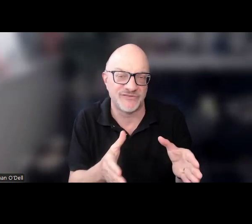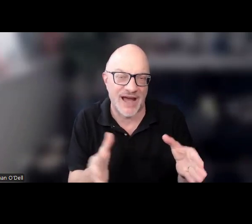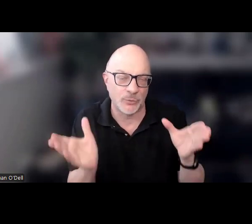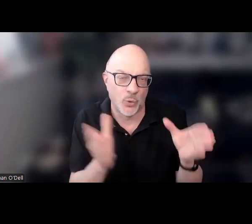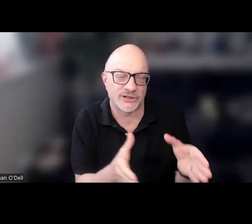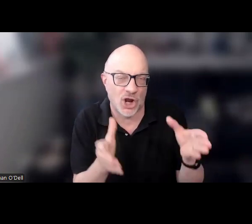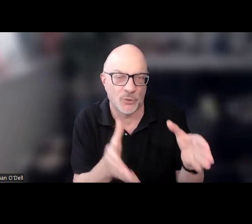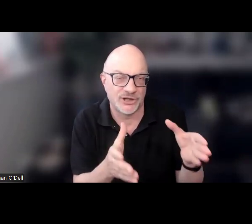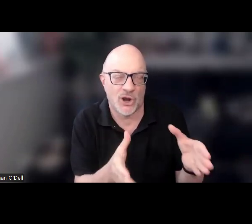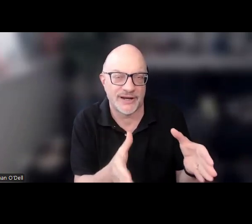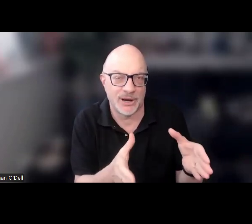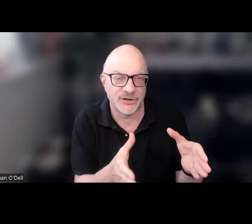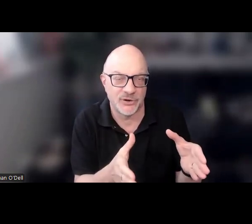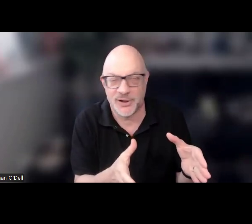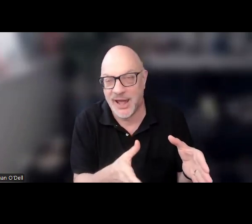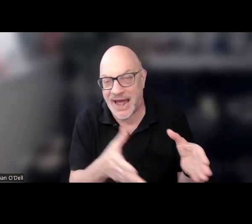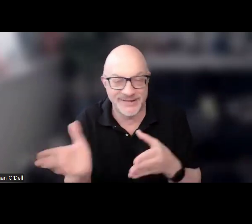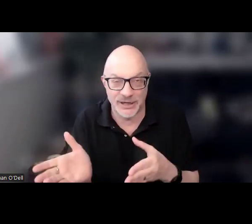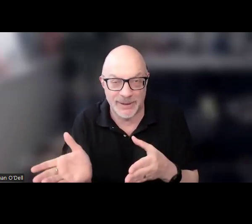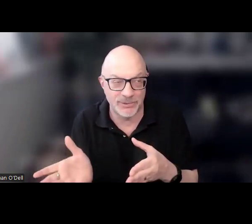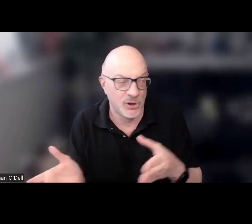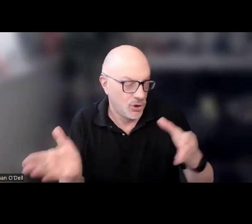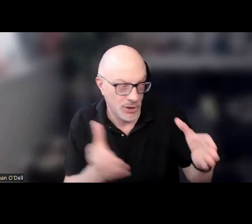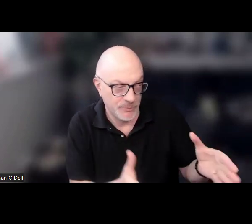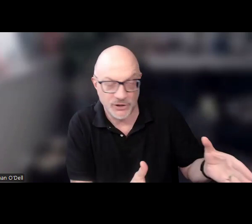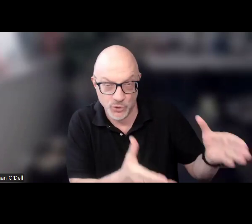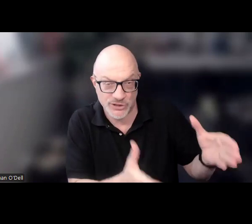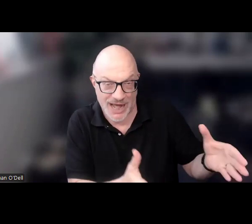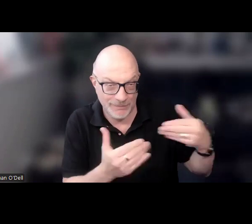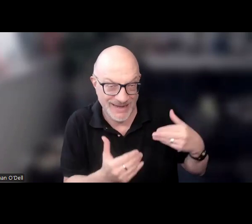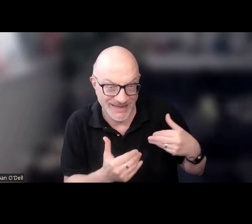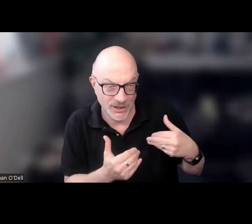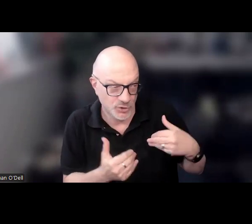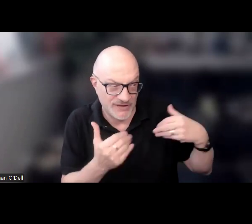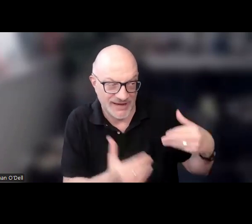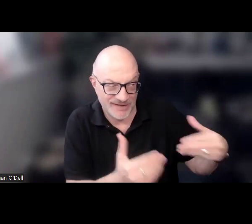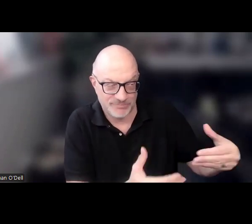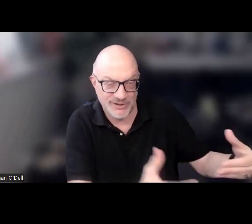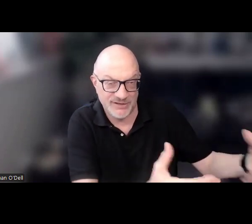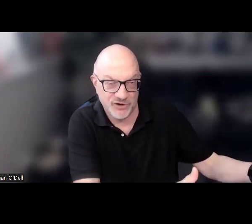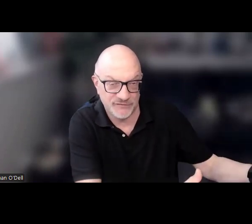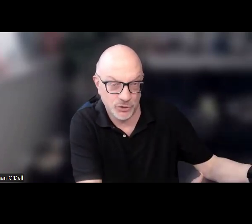because that's what they use. It is important to define what are we talking about here. I said if people, when you